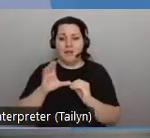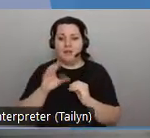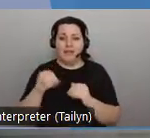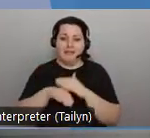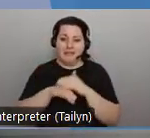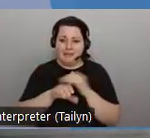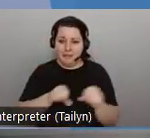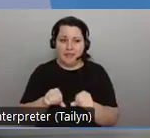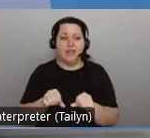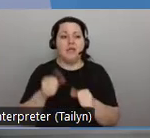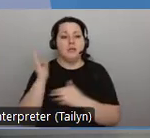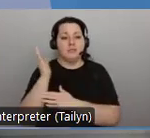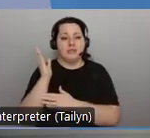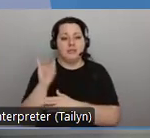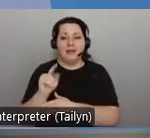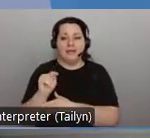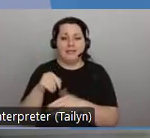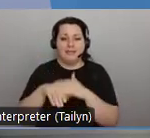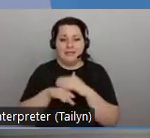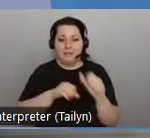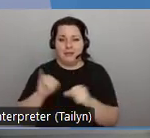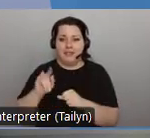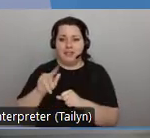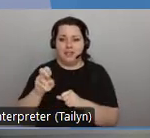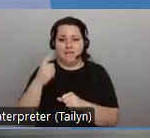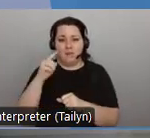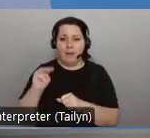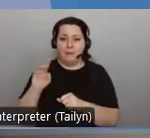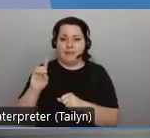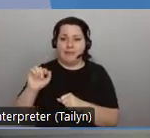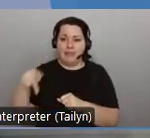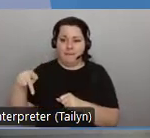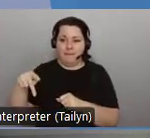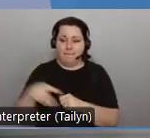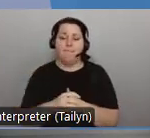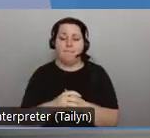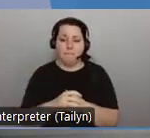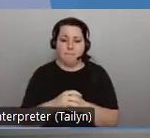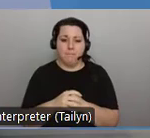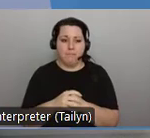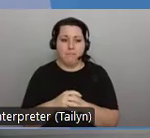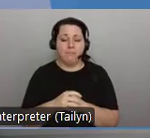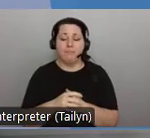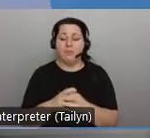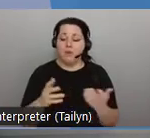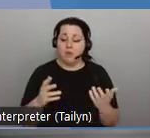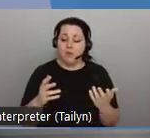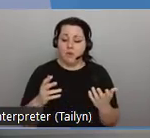Welcome to office document accessibility presented by the IT accessibility initiative of MDTAP